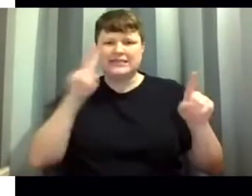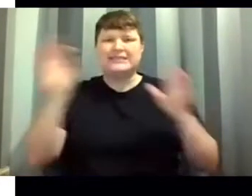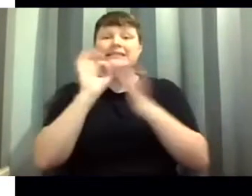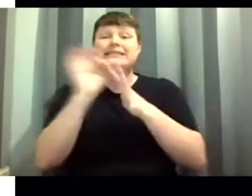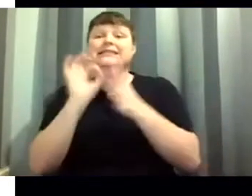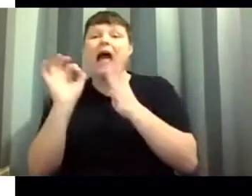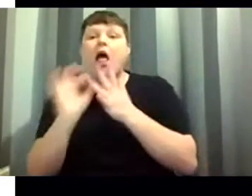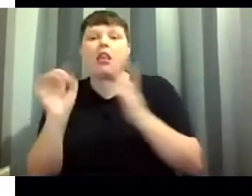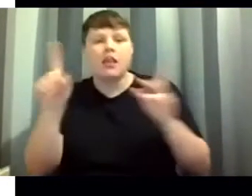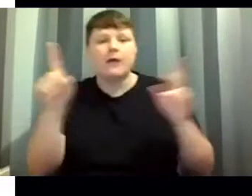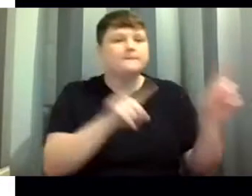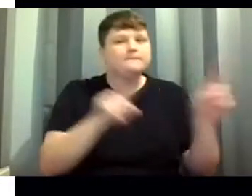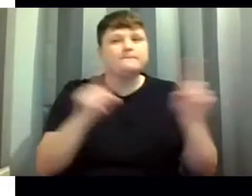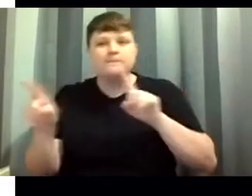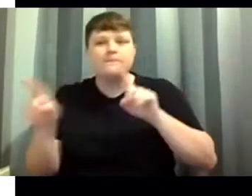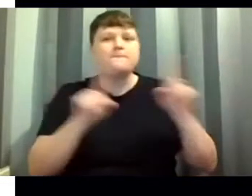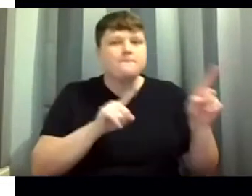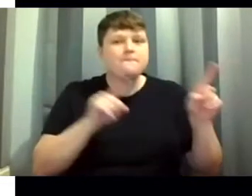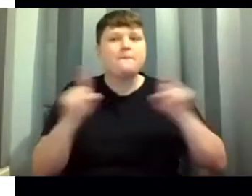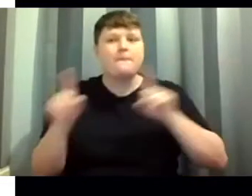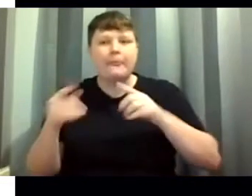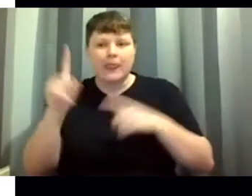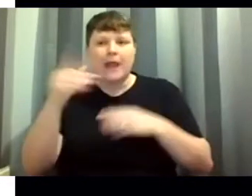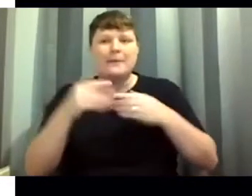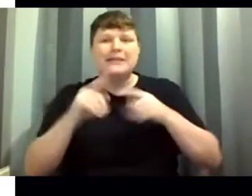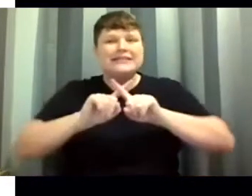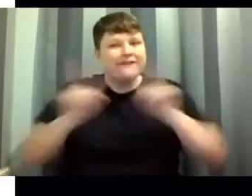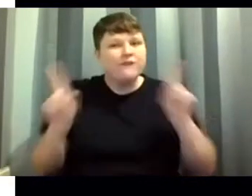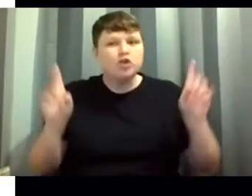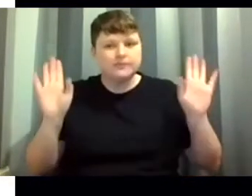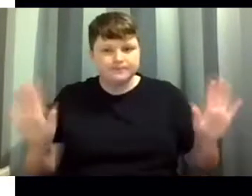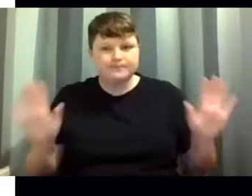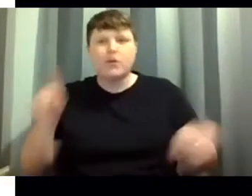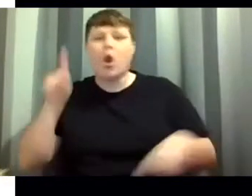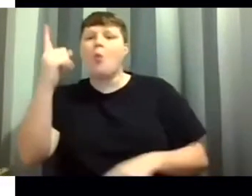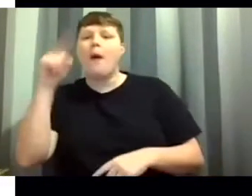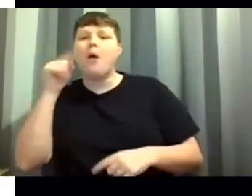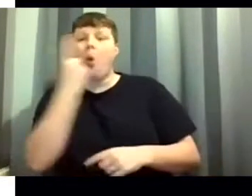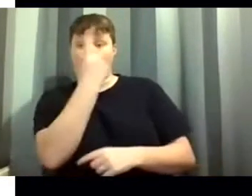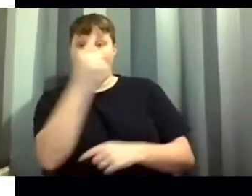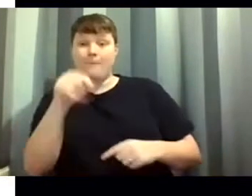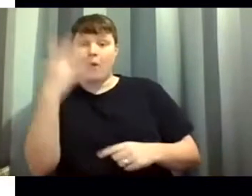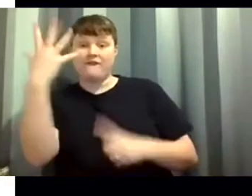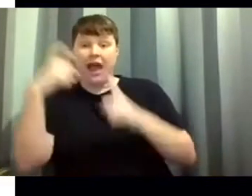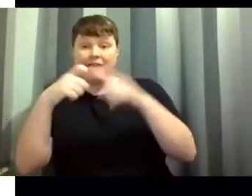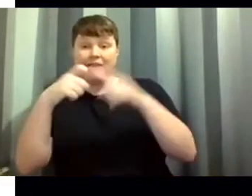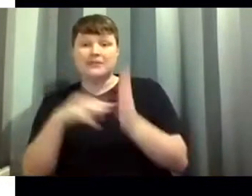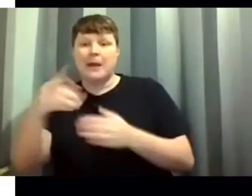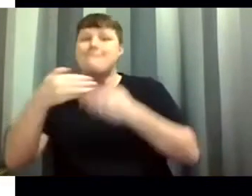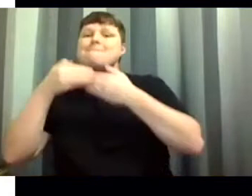forecasts. This one here has a lot more detail but that's not just because of the grid scale. This